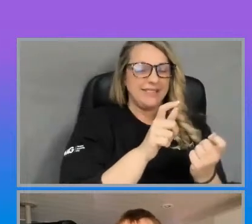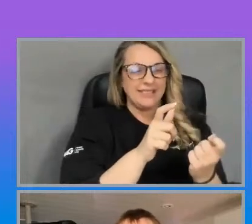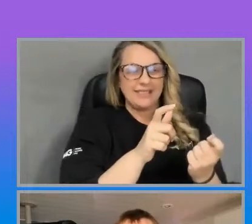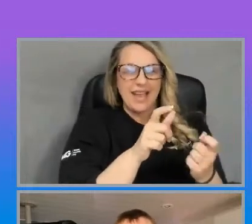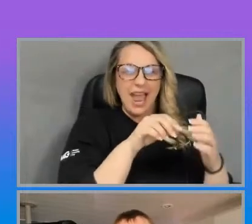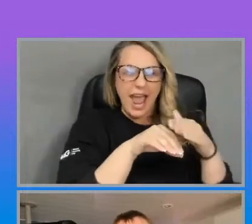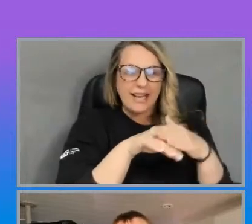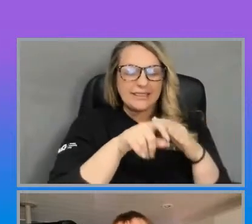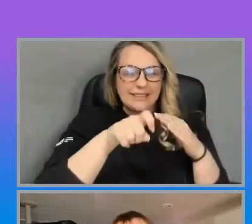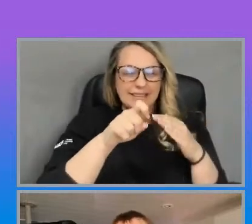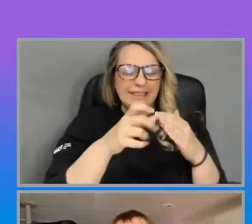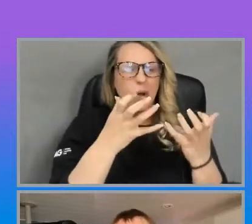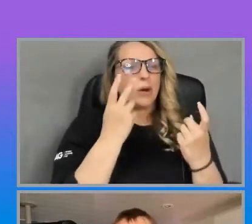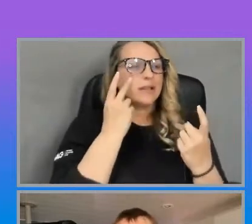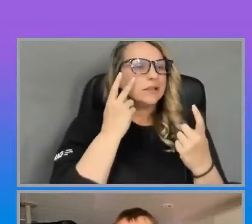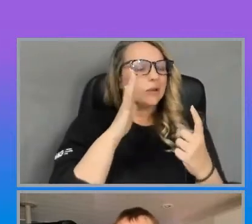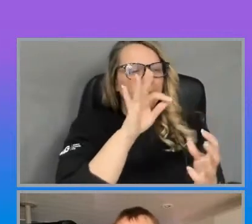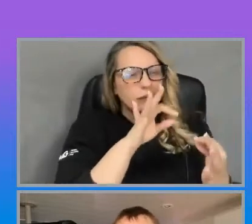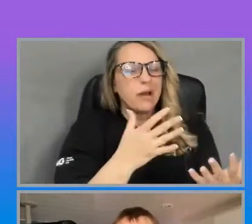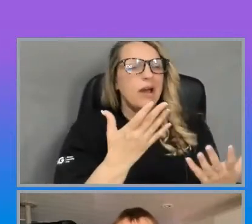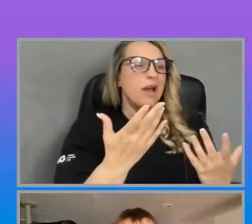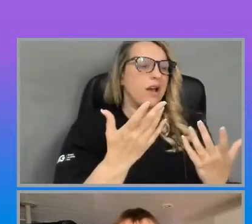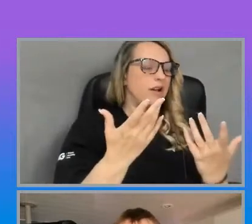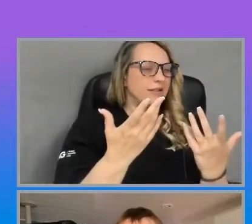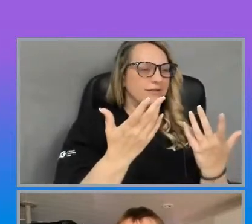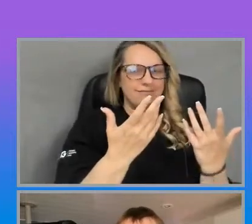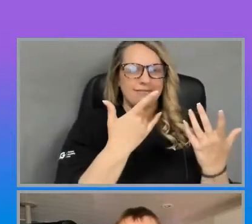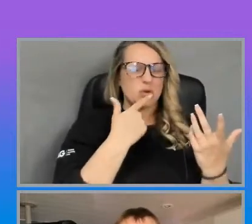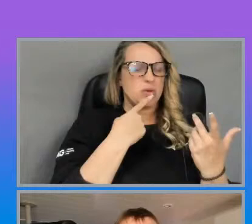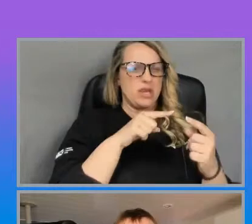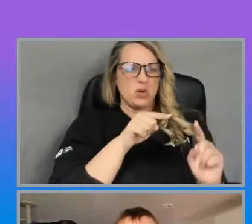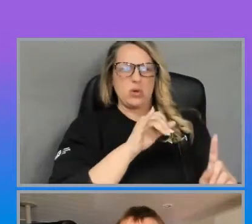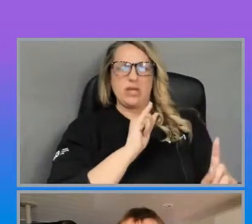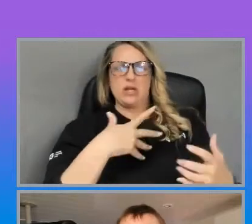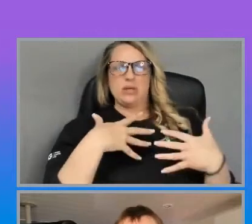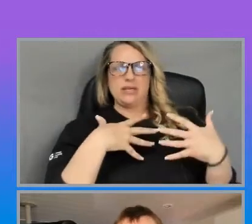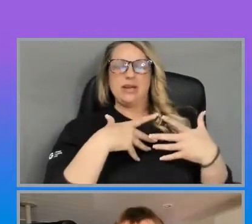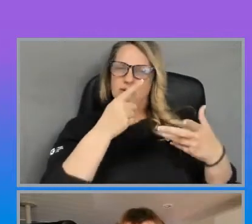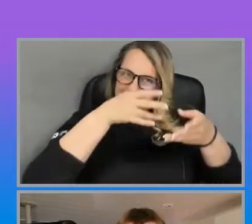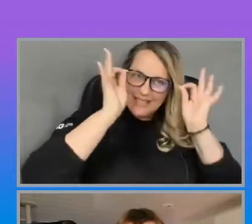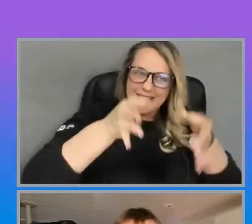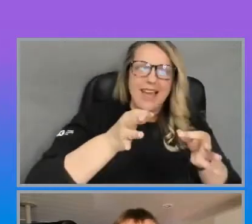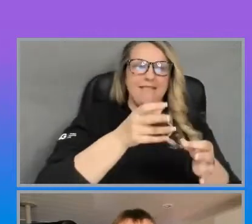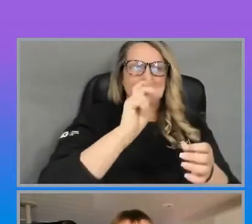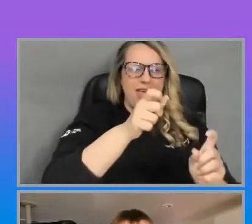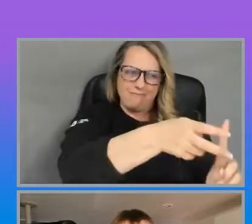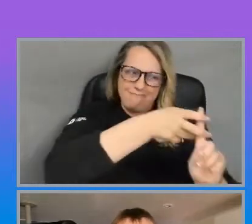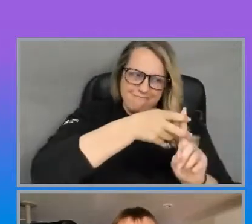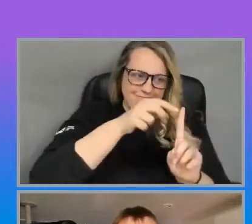have, you know, specific access needs. If you if you're listening to this and think, oh, that sounds a bit scary, then